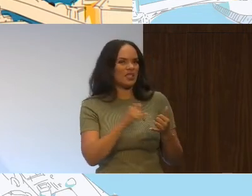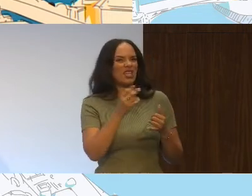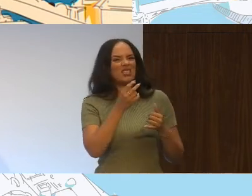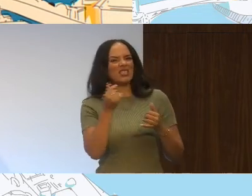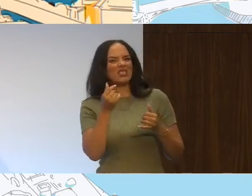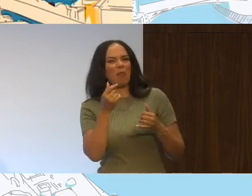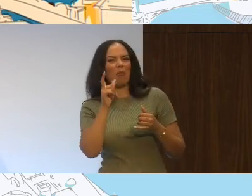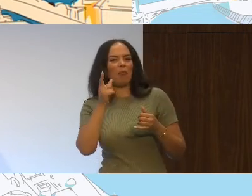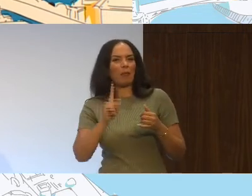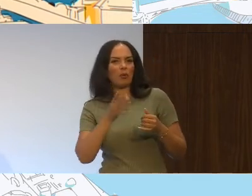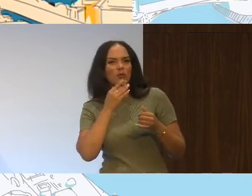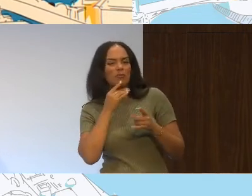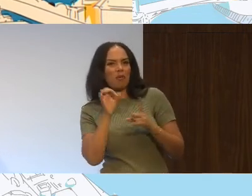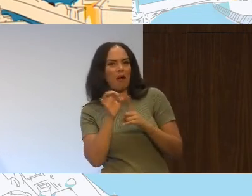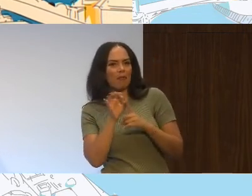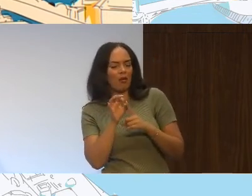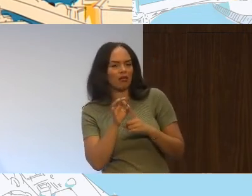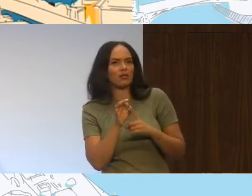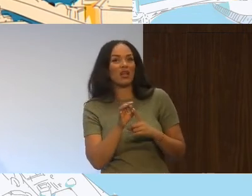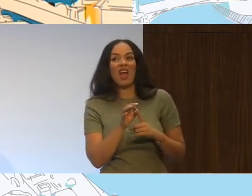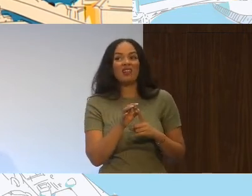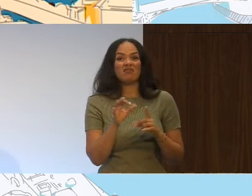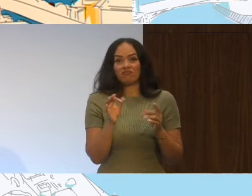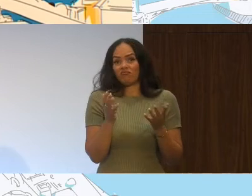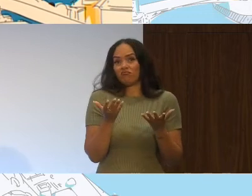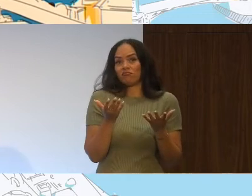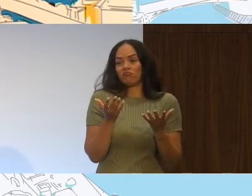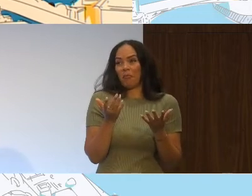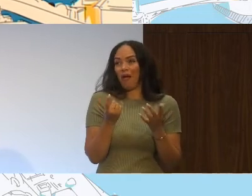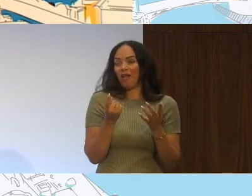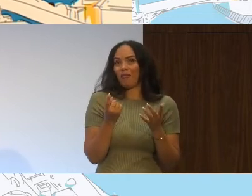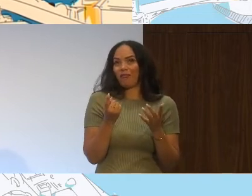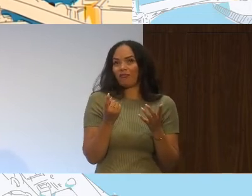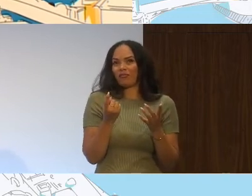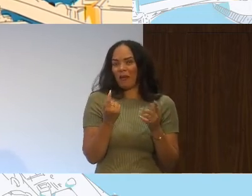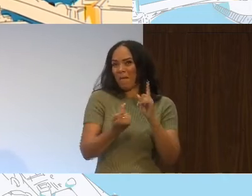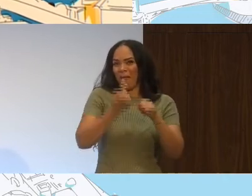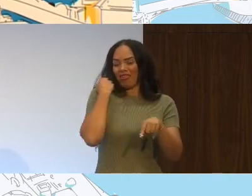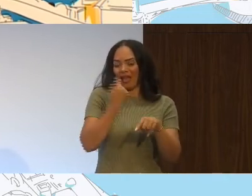and but almost nothing else that we use now was was done then. So you're pretty quickly using methylserge,